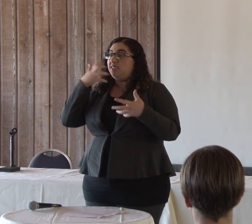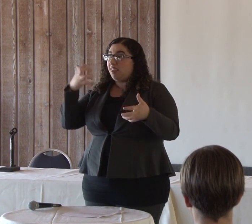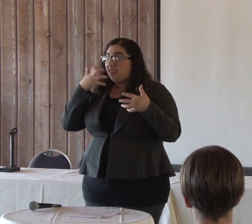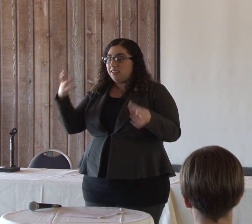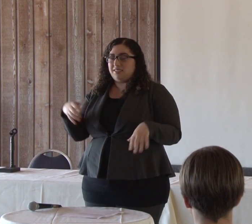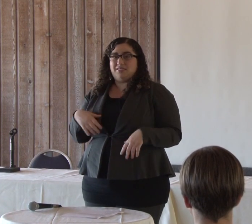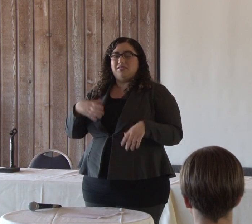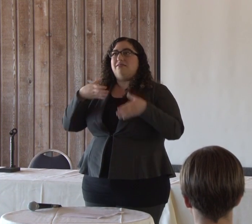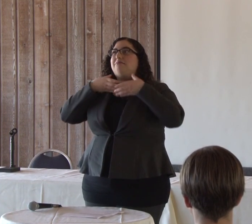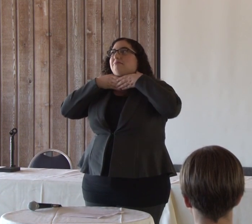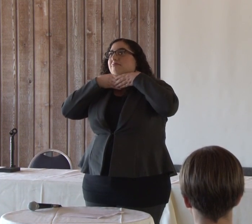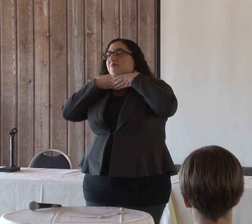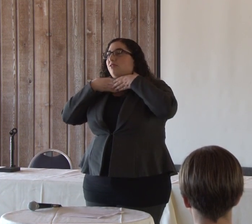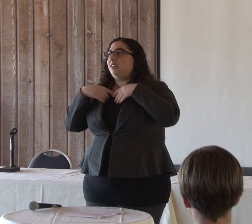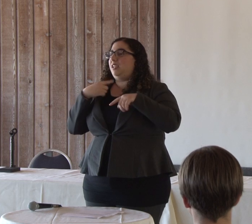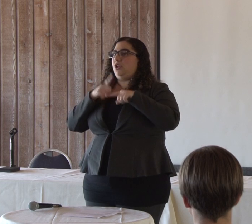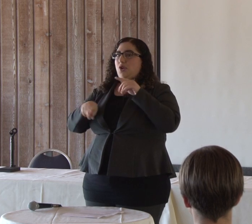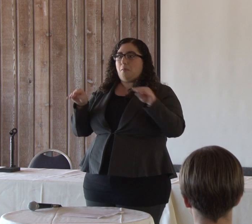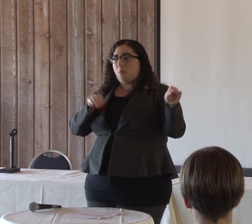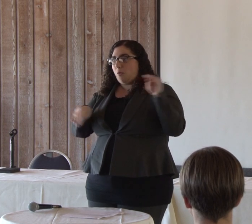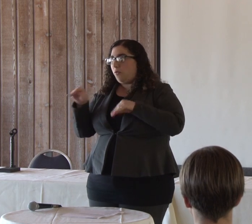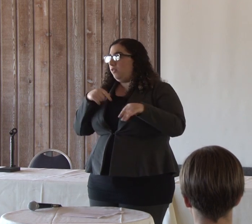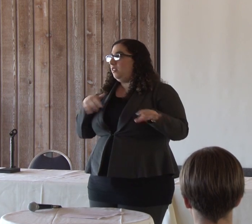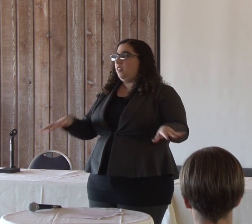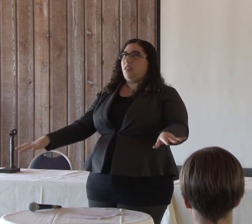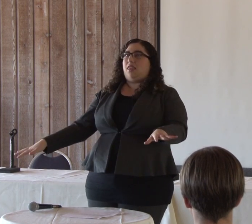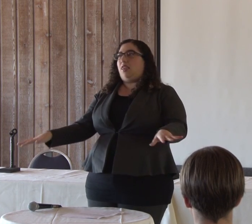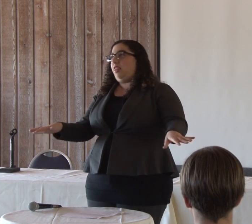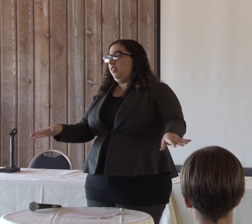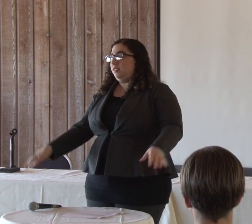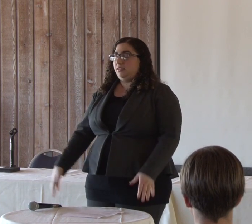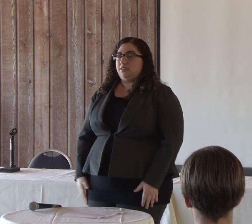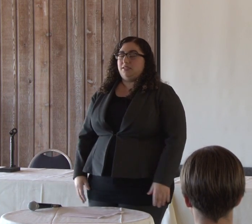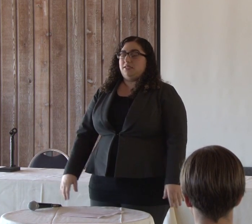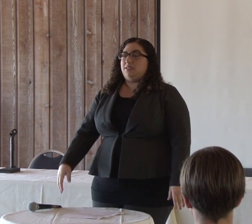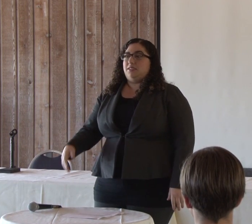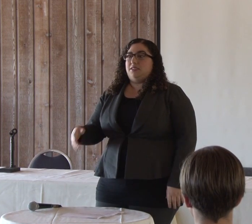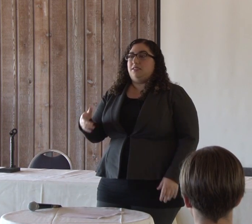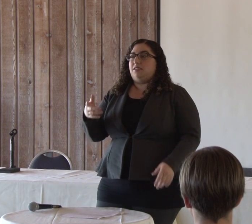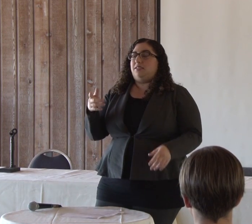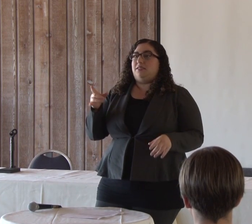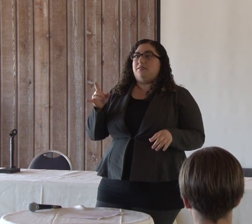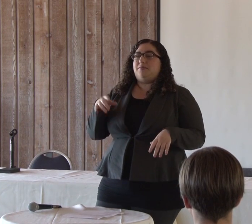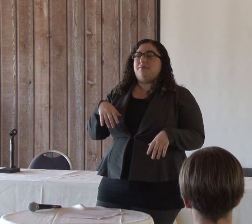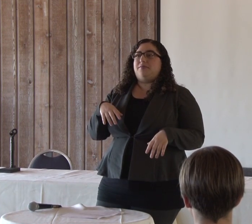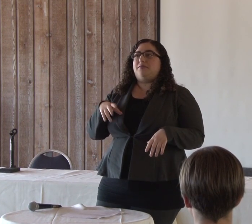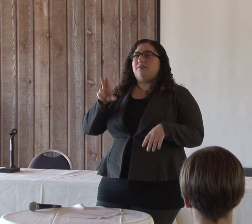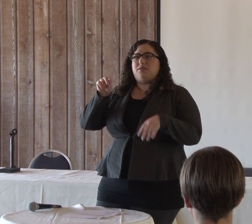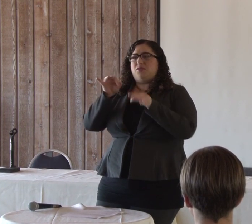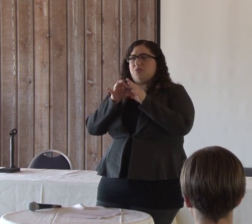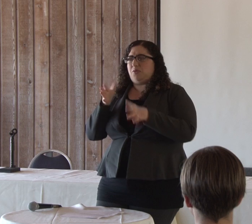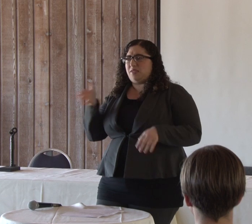And I was in excruciating pain. I hadn't been given any medicine or anything. I remember yelling, I was in a brace so I couldn't move, I was strapped to the stretcher.